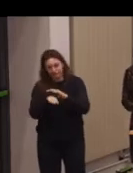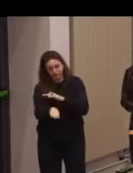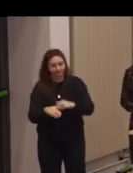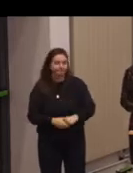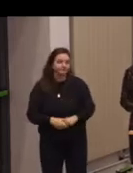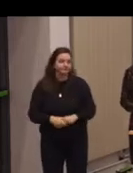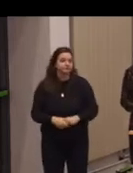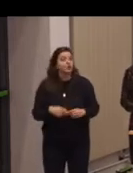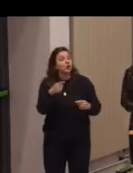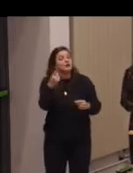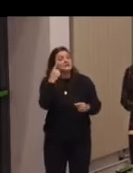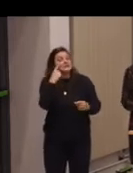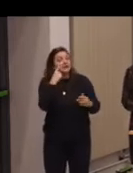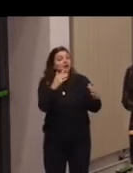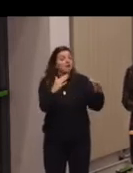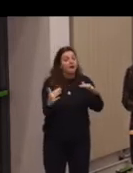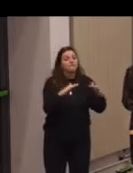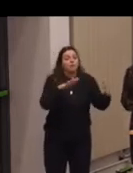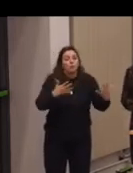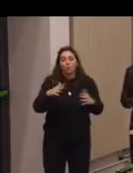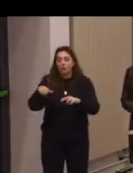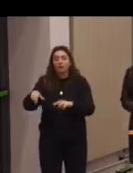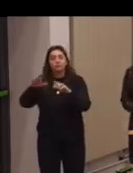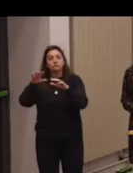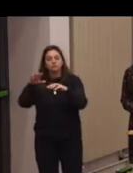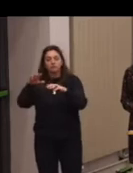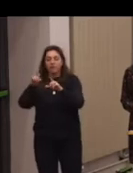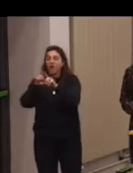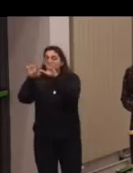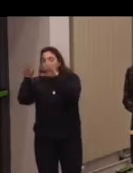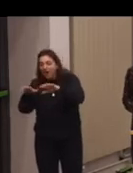and natural hazards, there is the creation of new physical obstacles, for children to